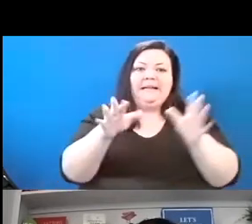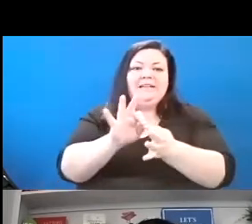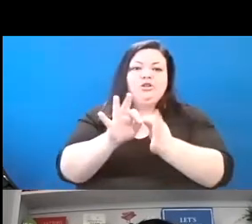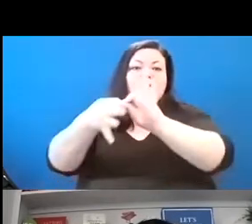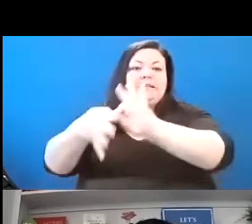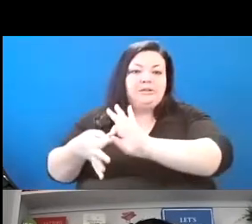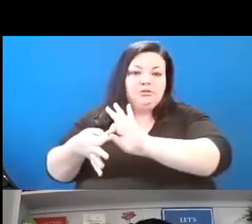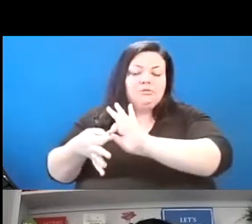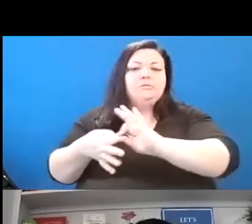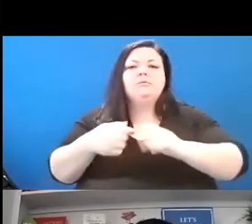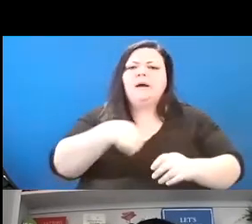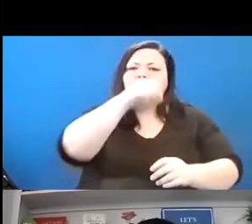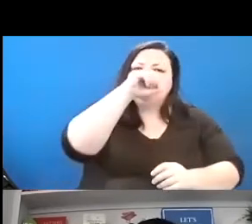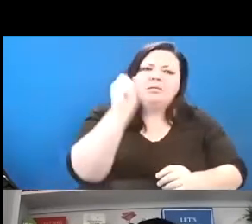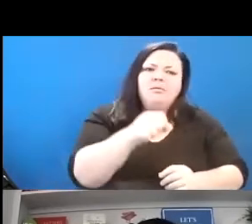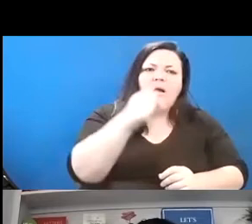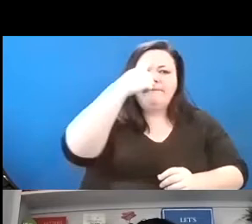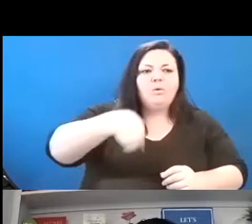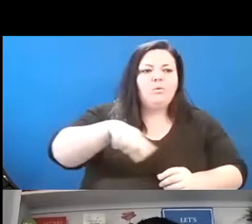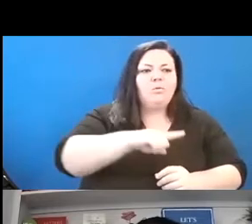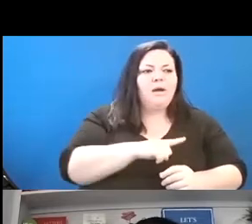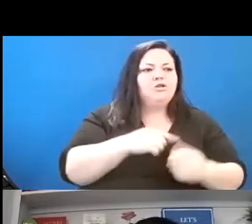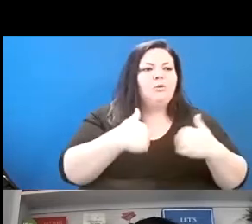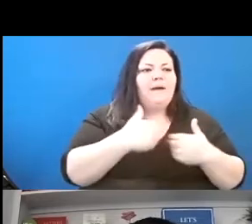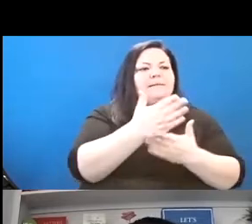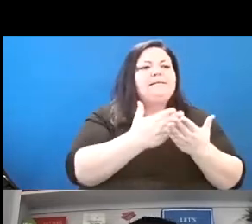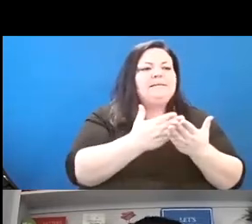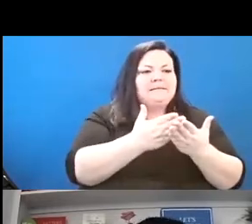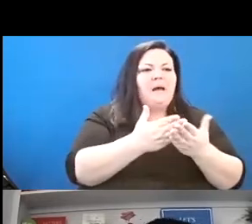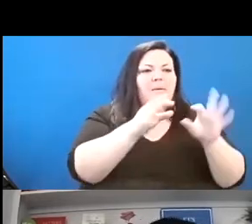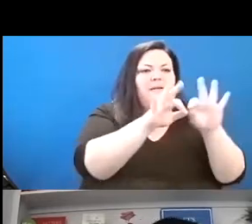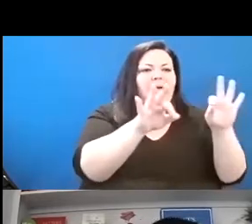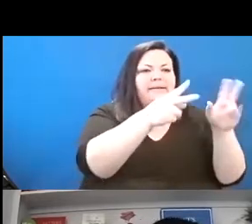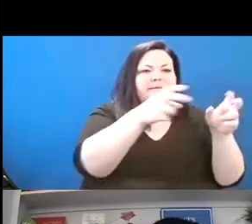i would love for us to put some of these lines in that space um